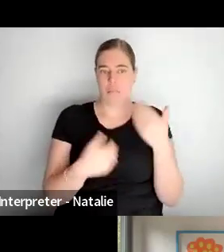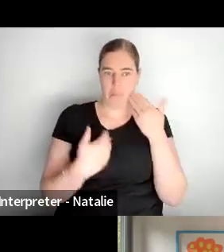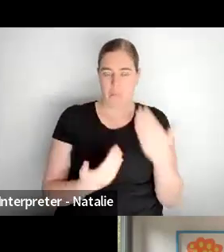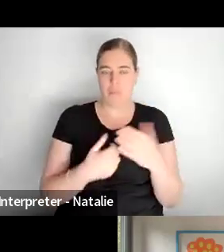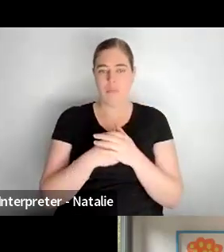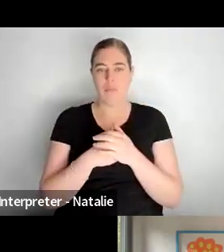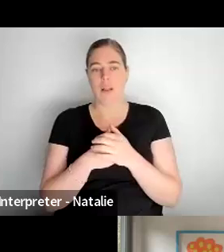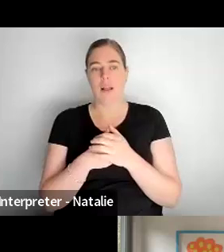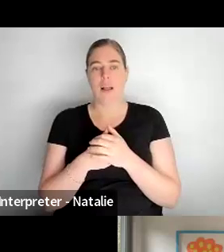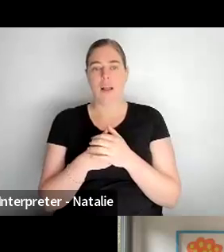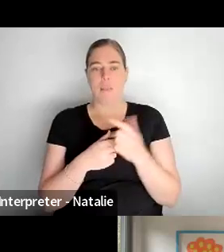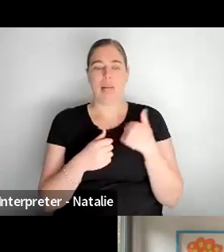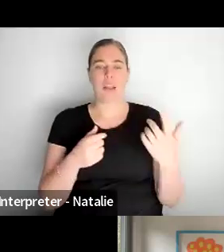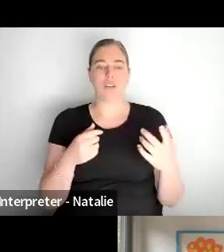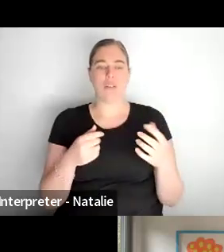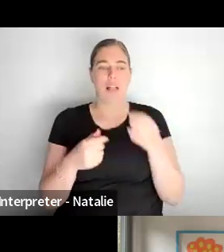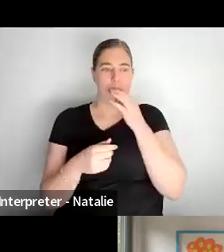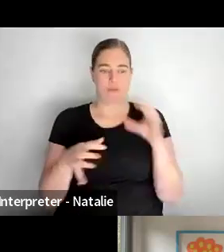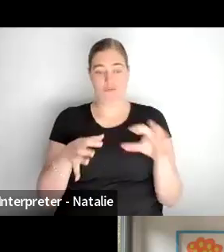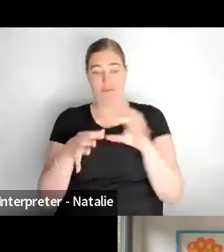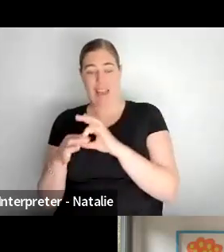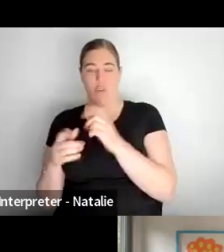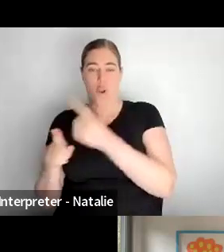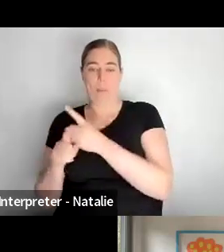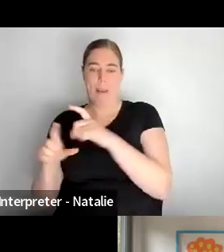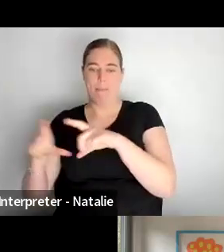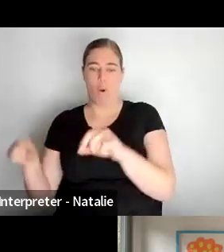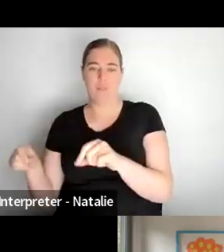which also ties back to the little comment box we were talking about earlier. That's probably